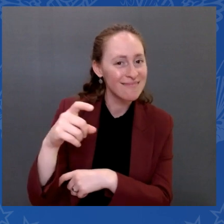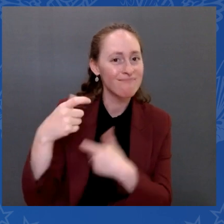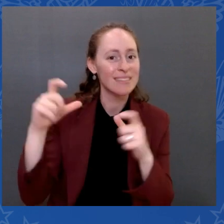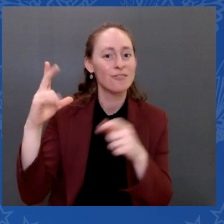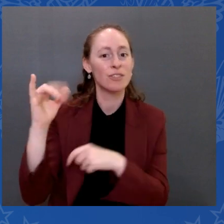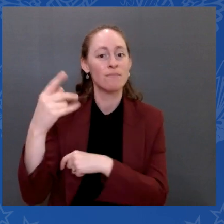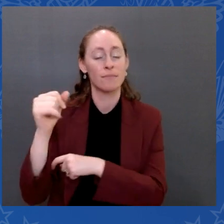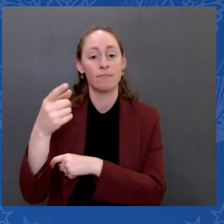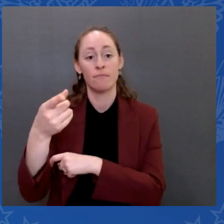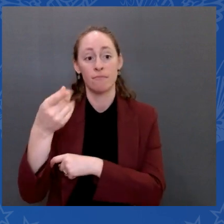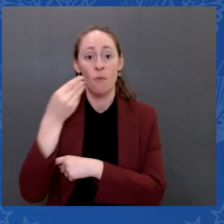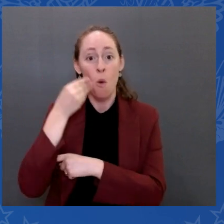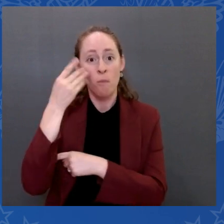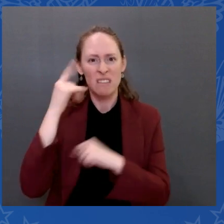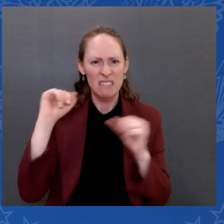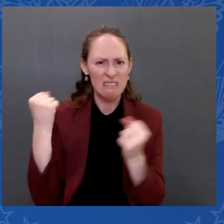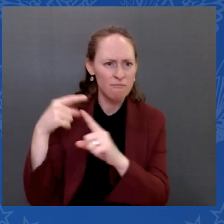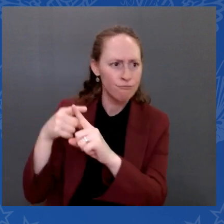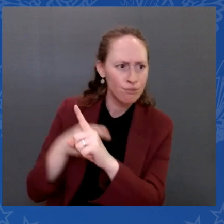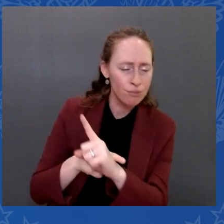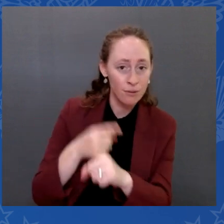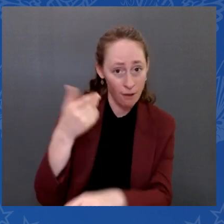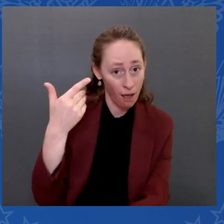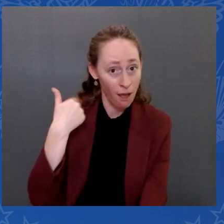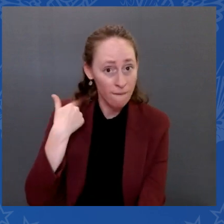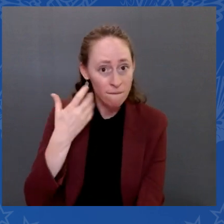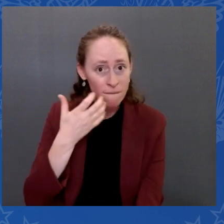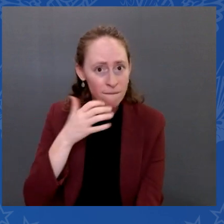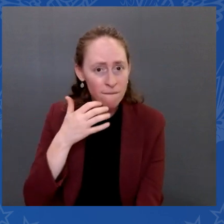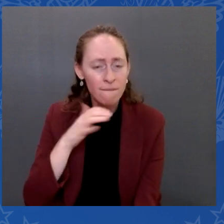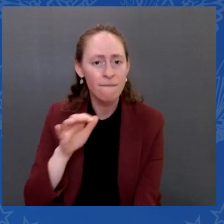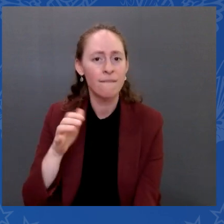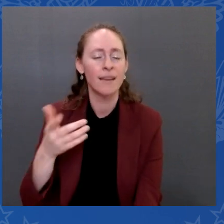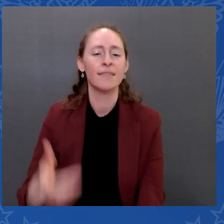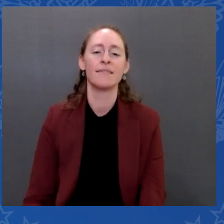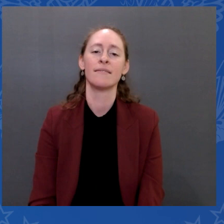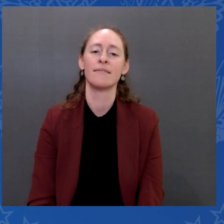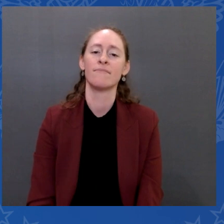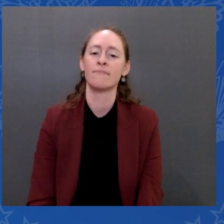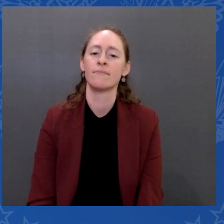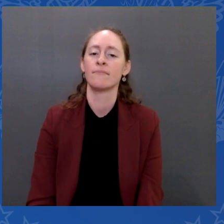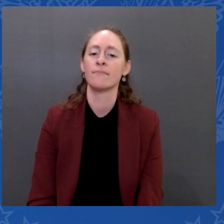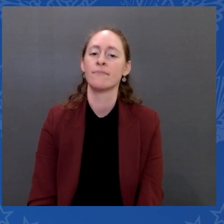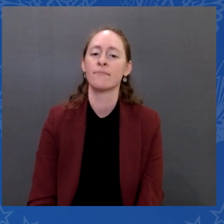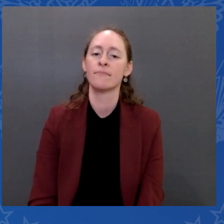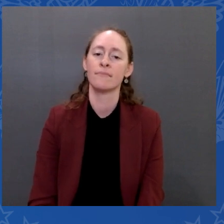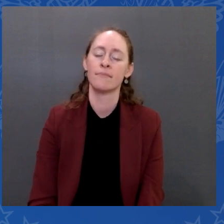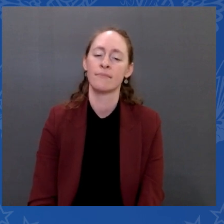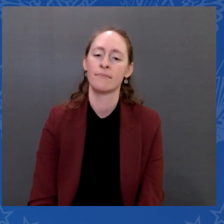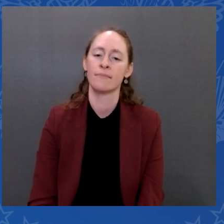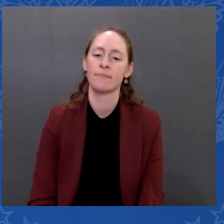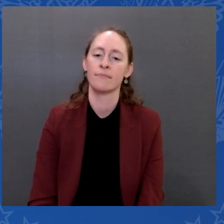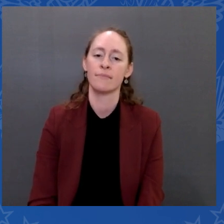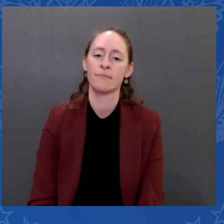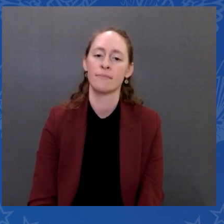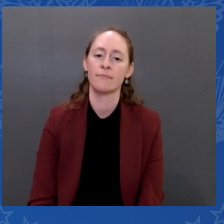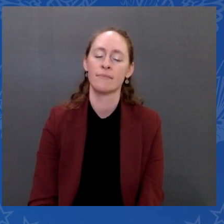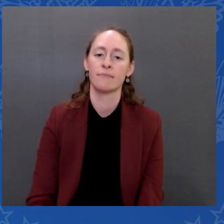In addition to manufacturing delays, costs have escalated dramatically. So the supply chain crises and some of the effects